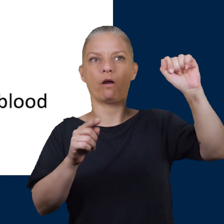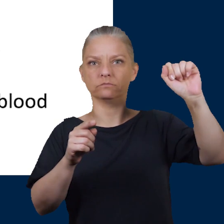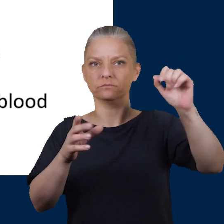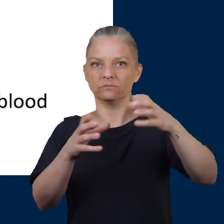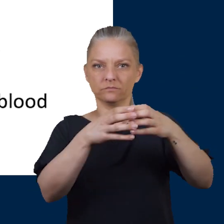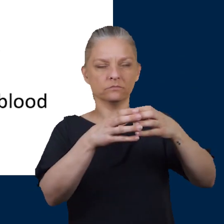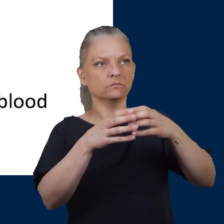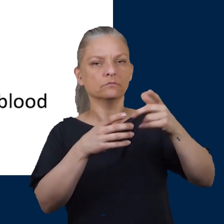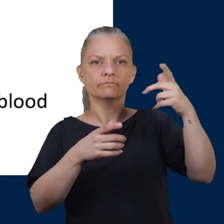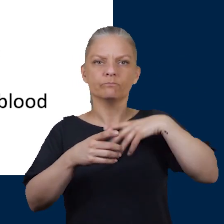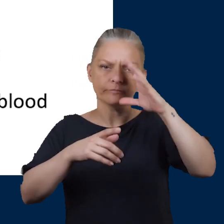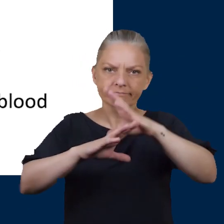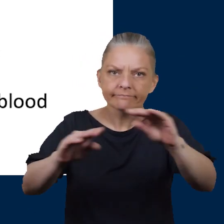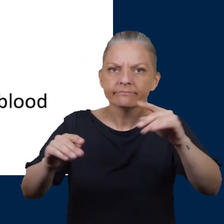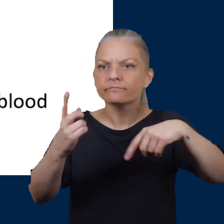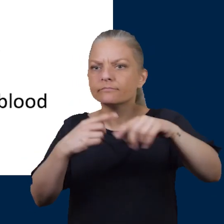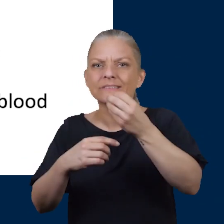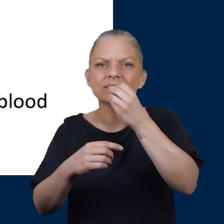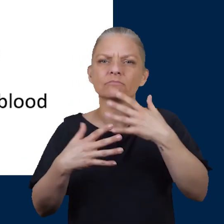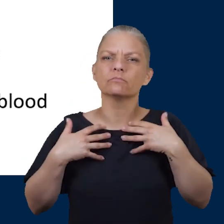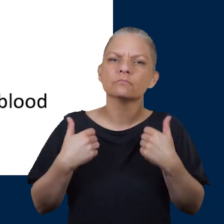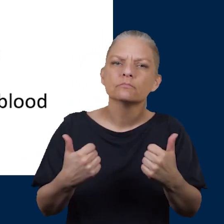We want to eat a variety of foods from all the main food groups.